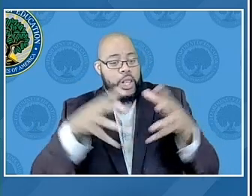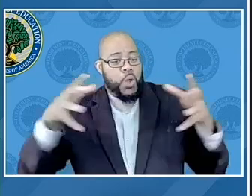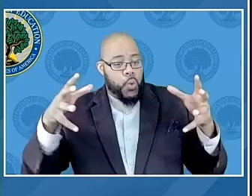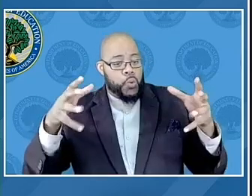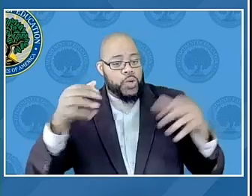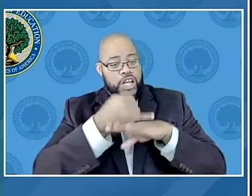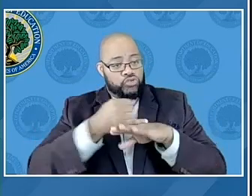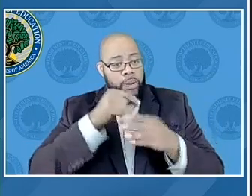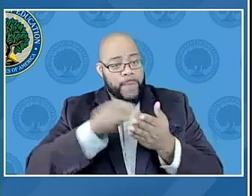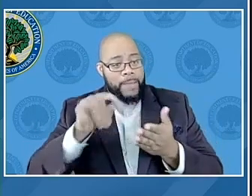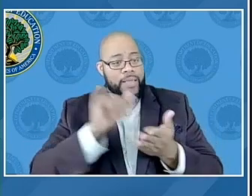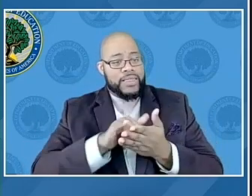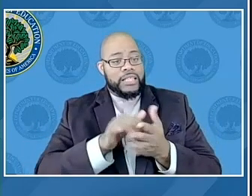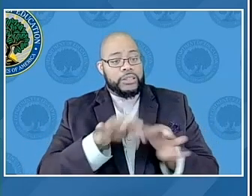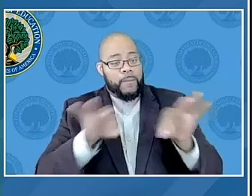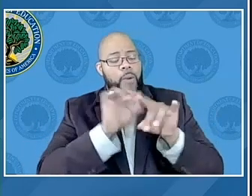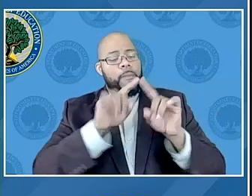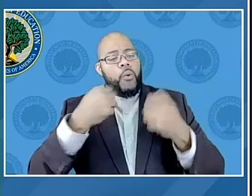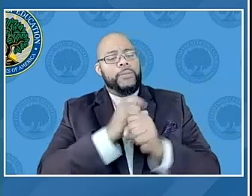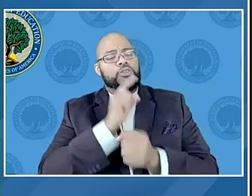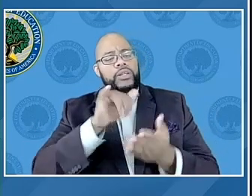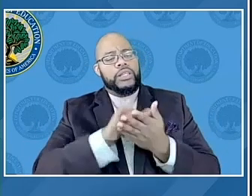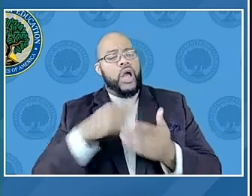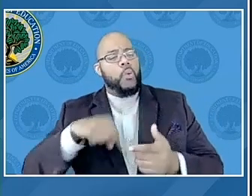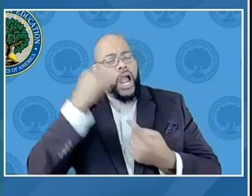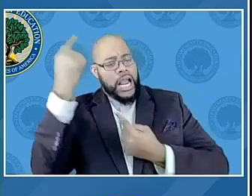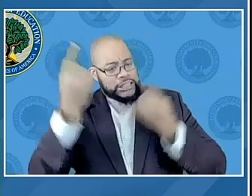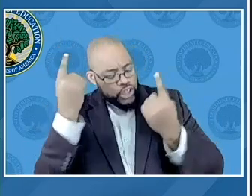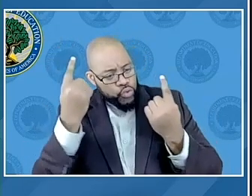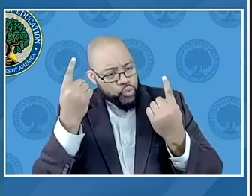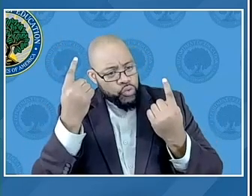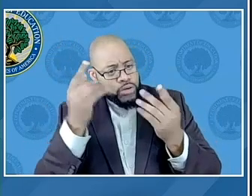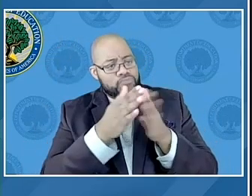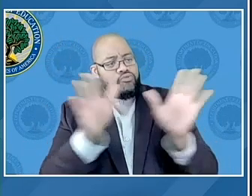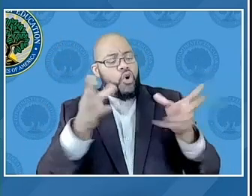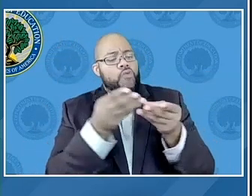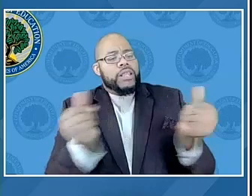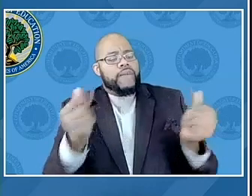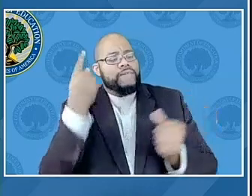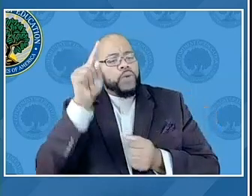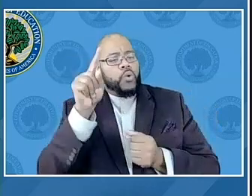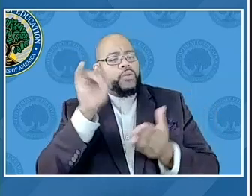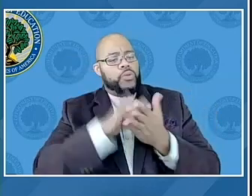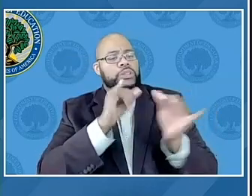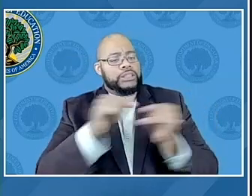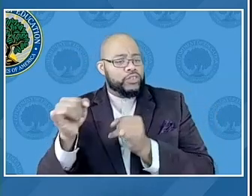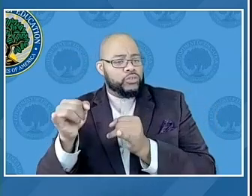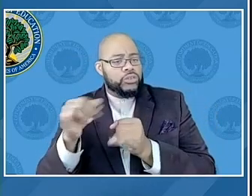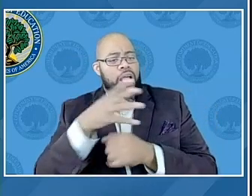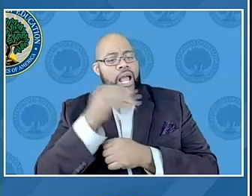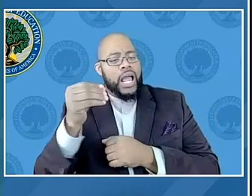important, but I want to make sure that we're considering broad relief for these individuals and recognizing that this